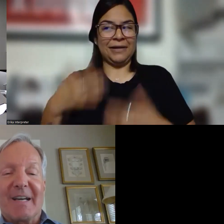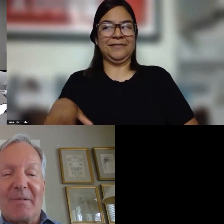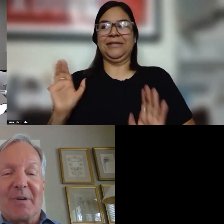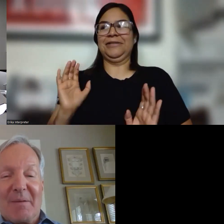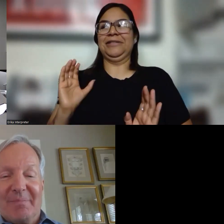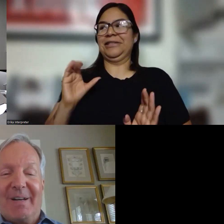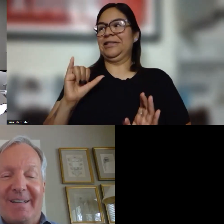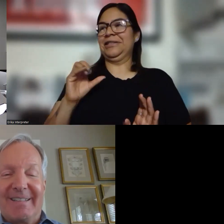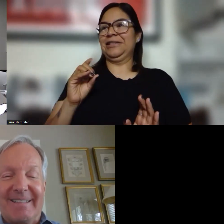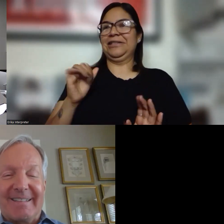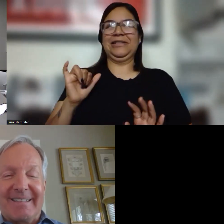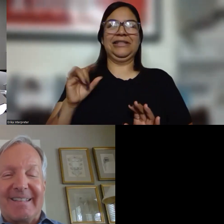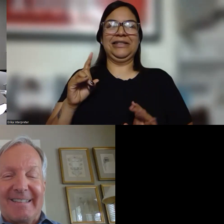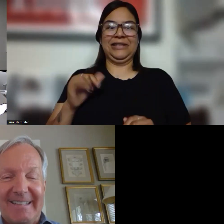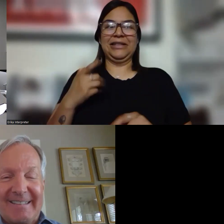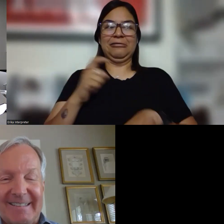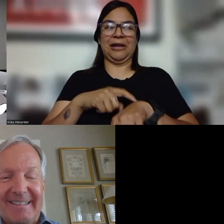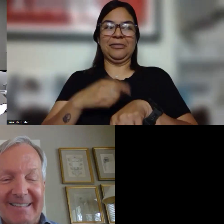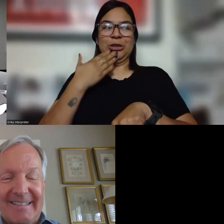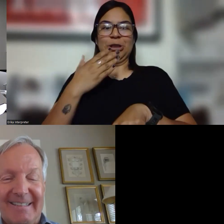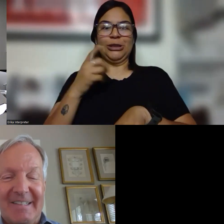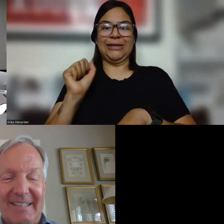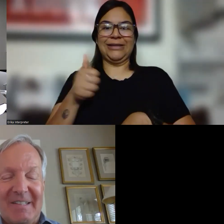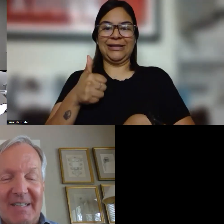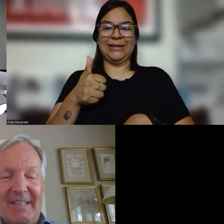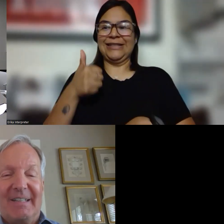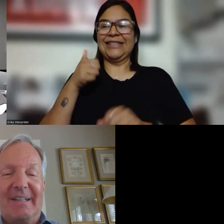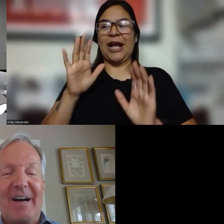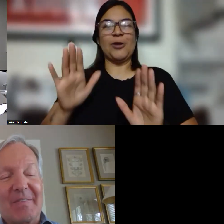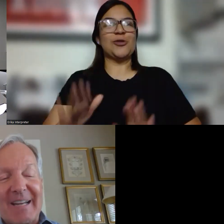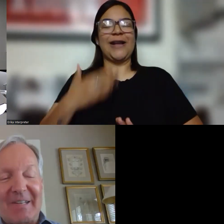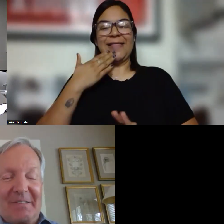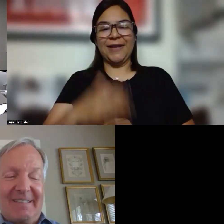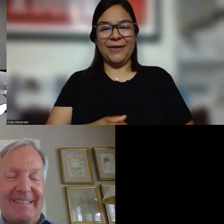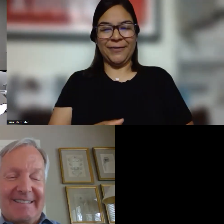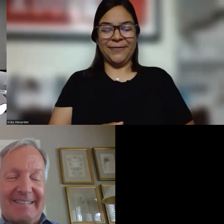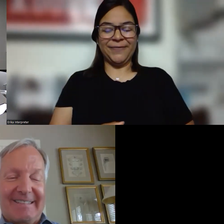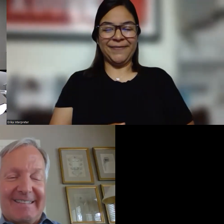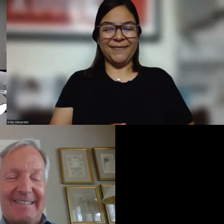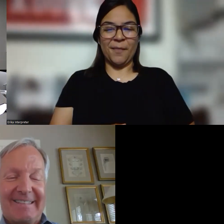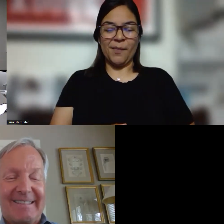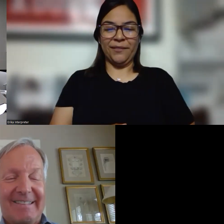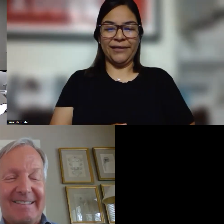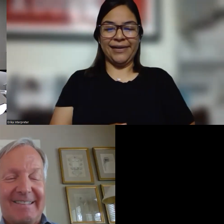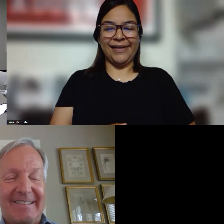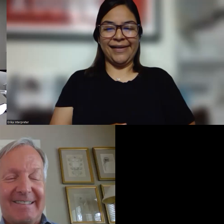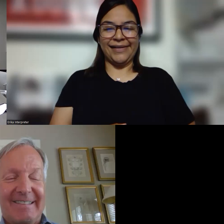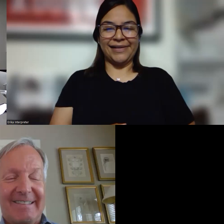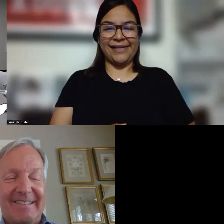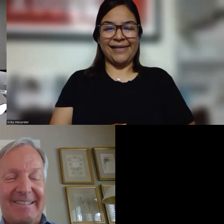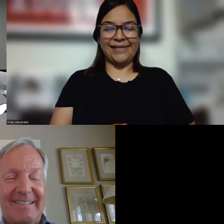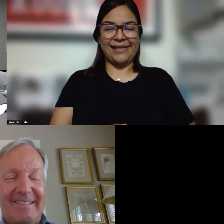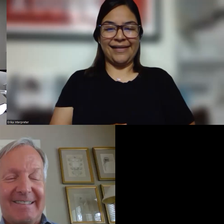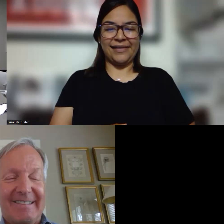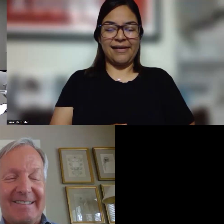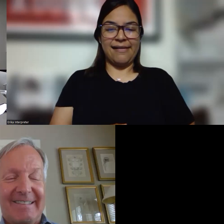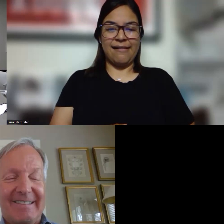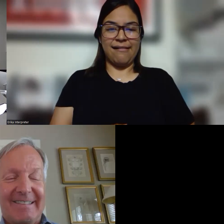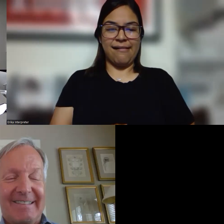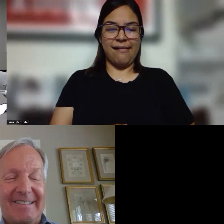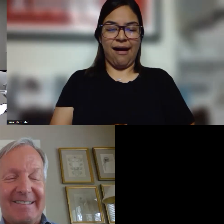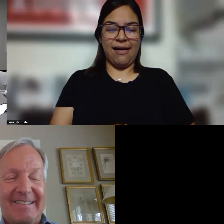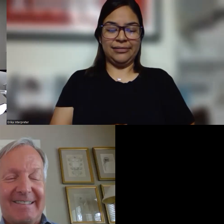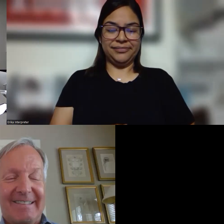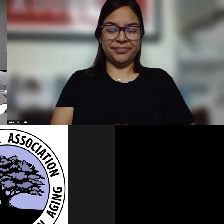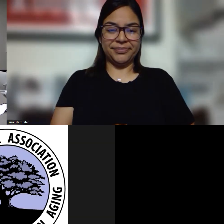time frame you did great Michael oh thank you thanks so next up we have calvet and I think